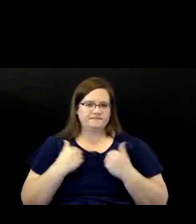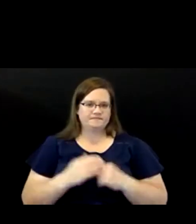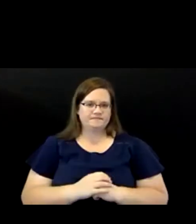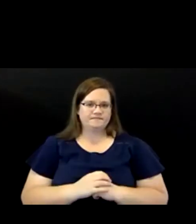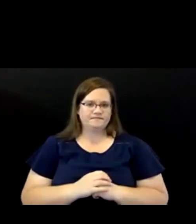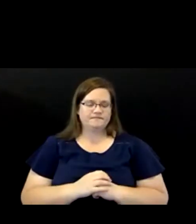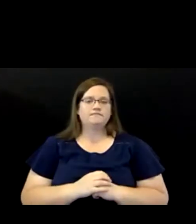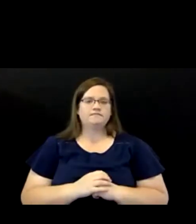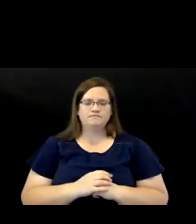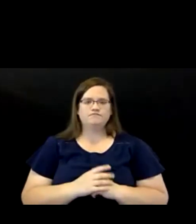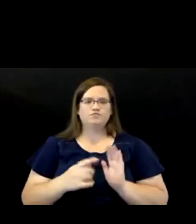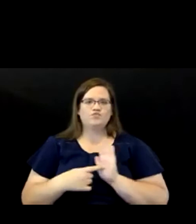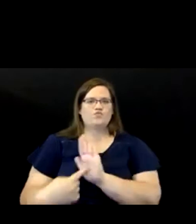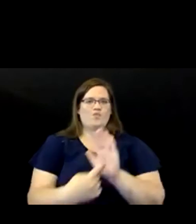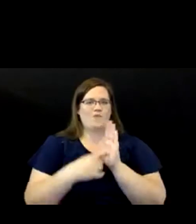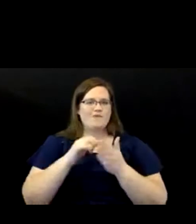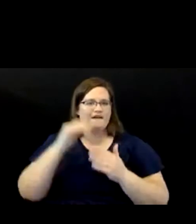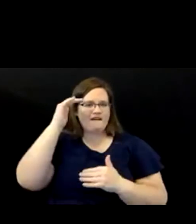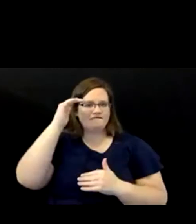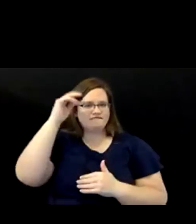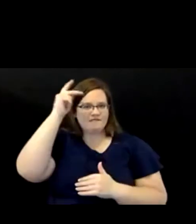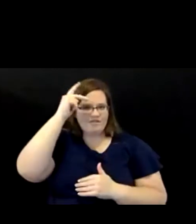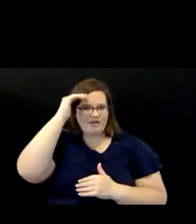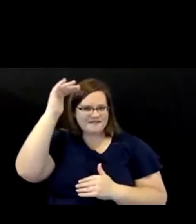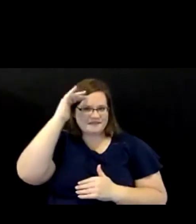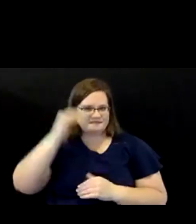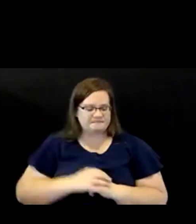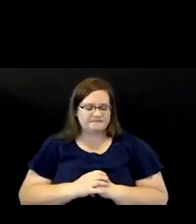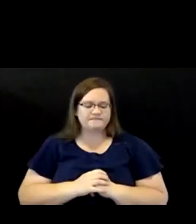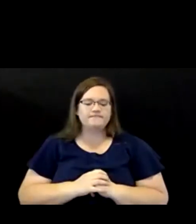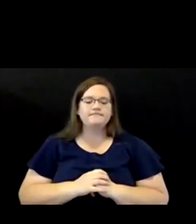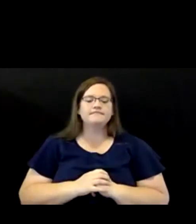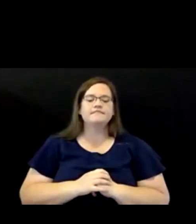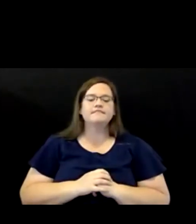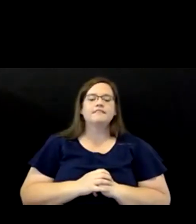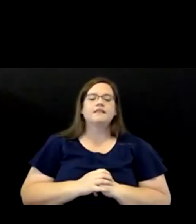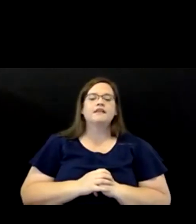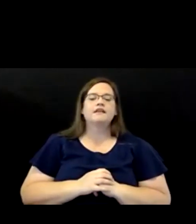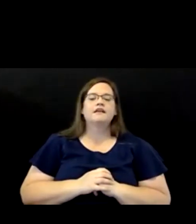philosophy. And so services and